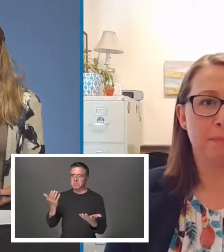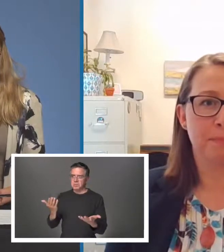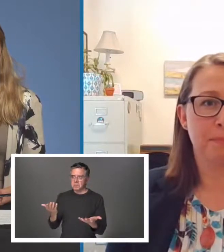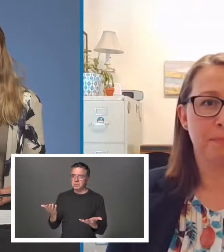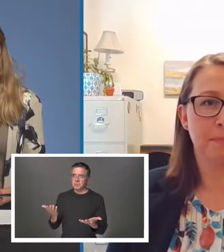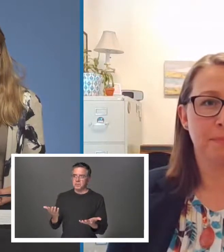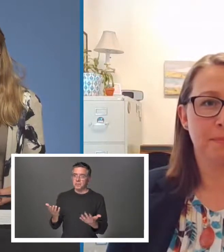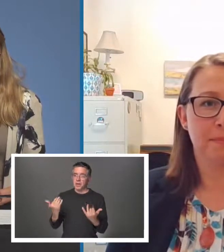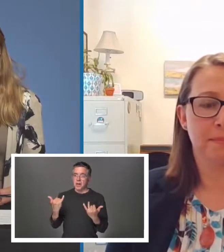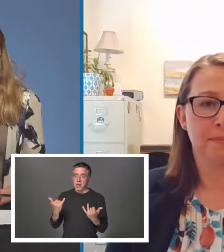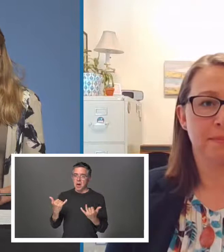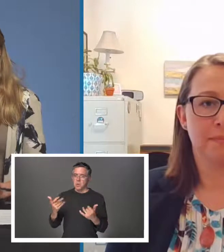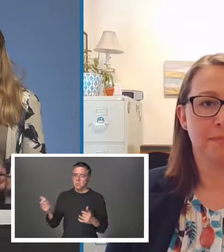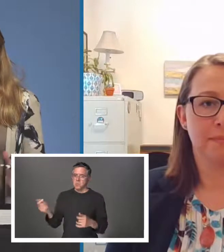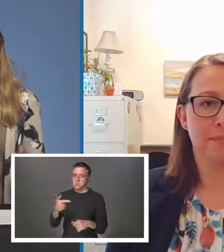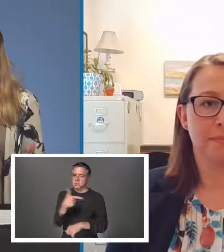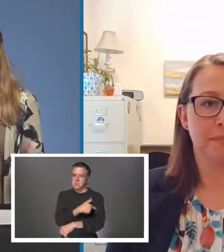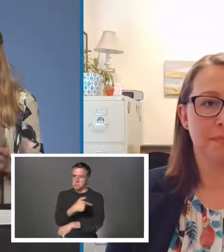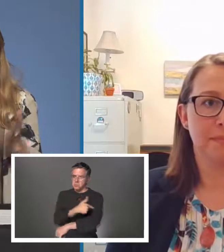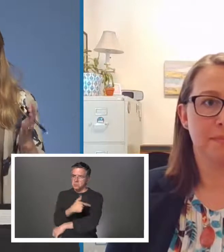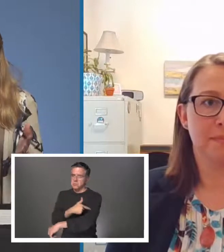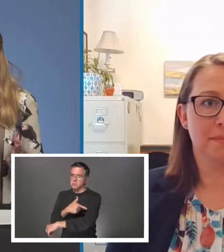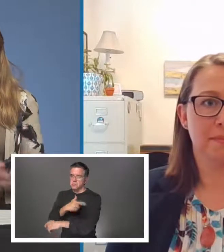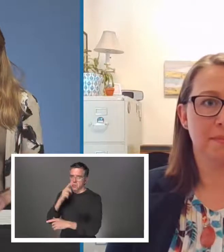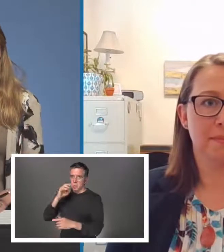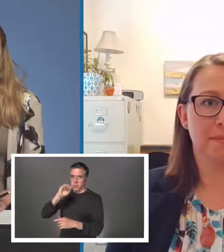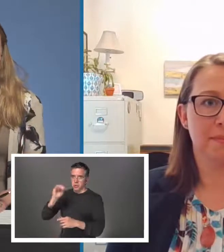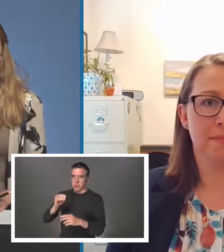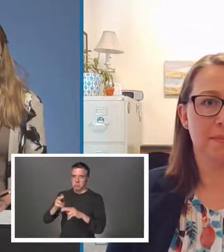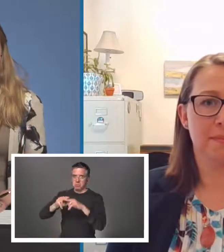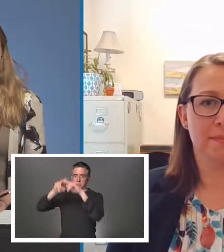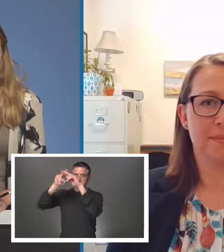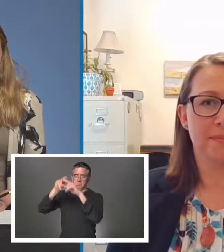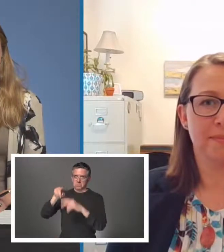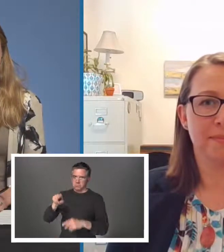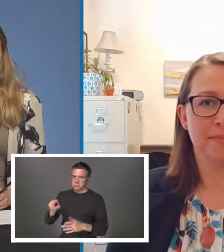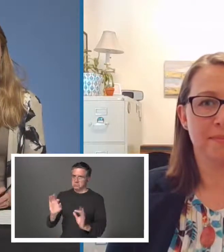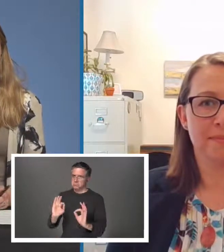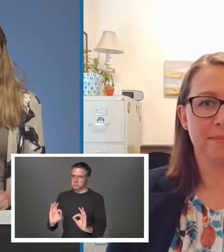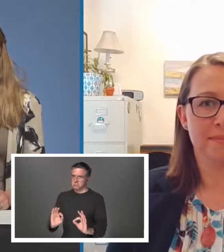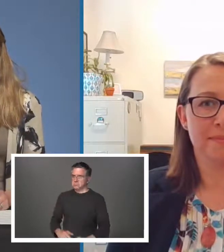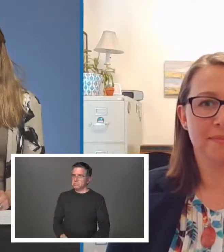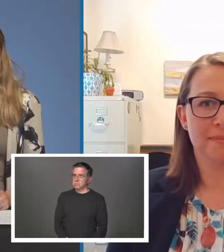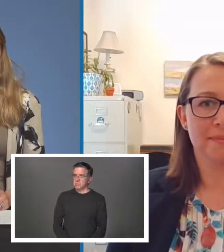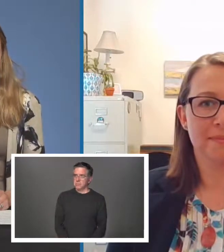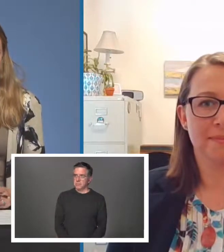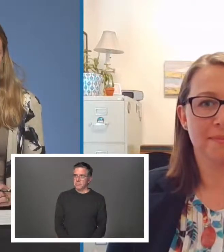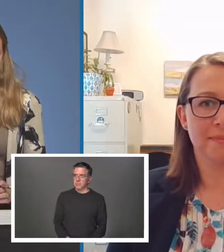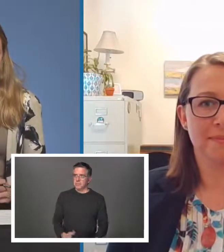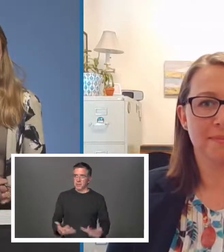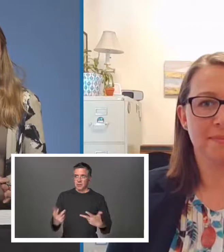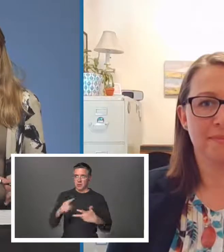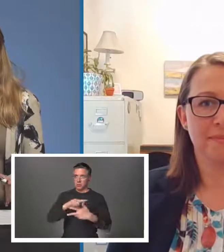Great, great. So you're all doing such great work in our community to get folks vaccinated.